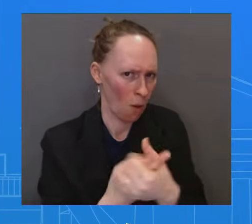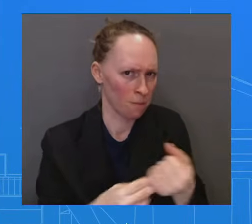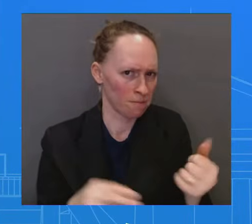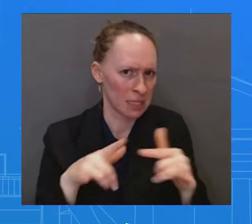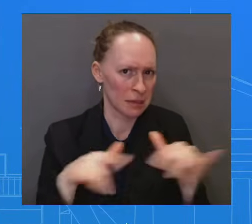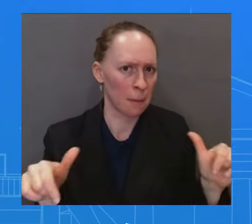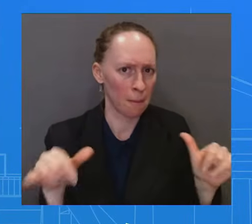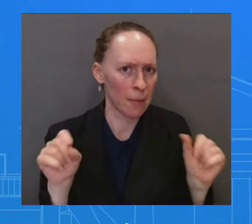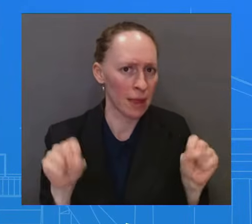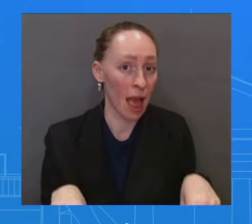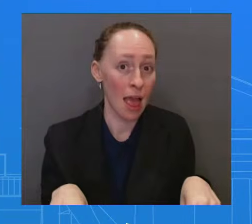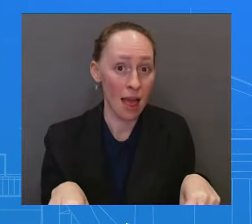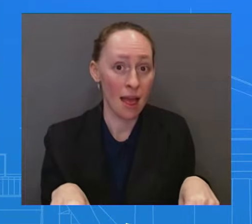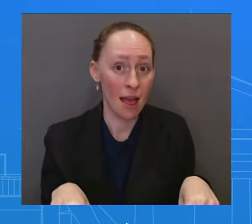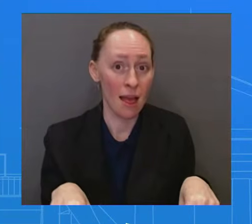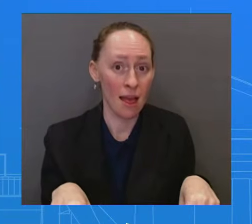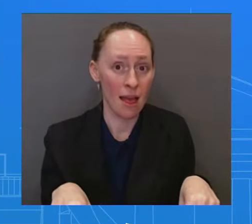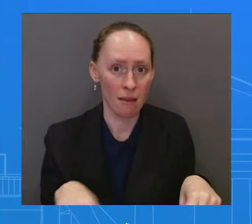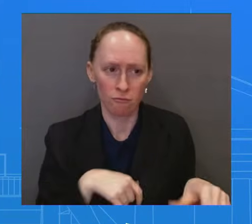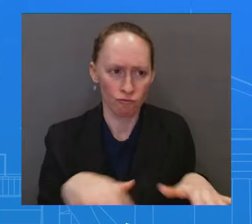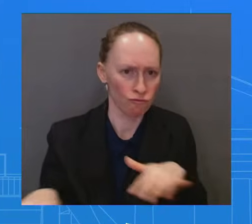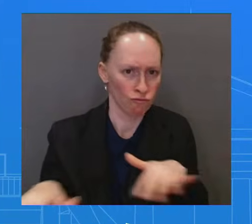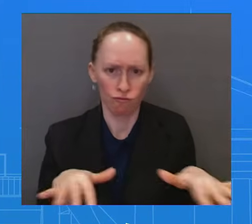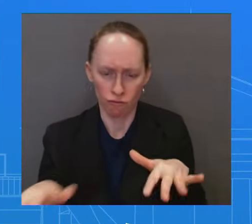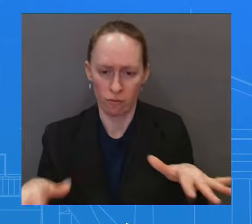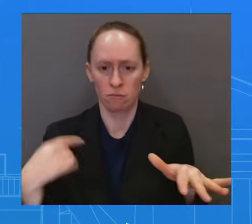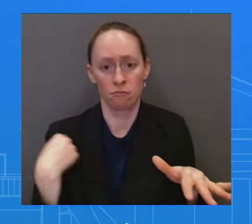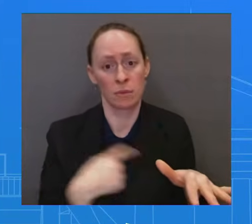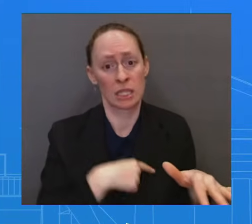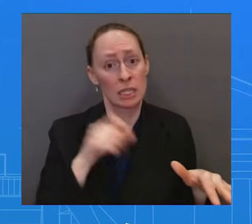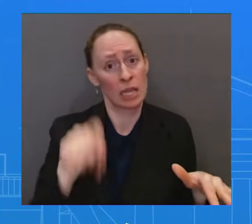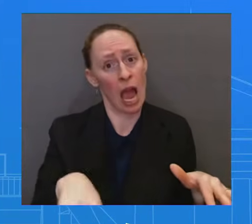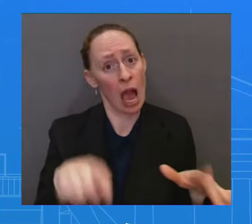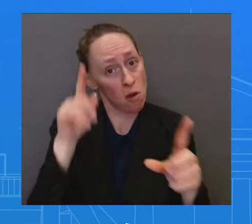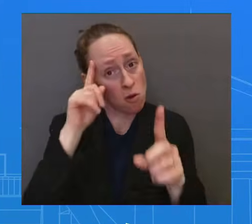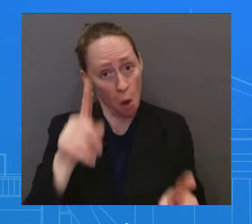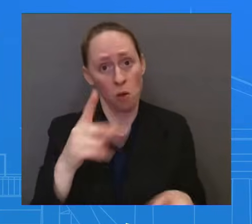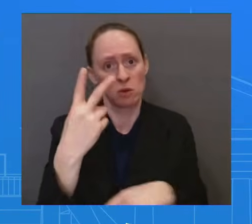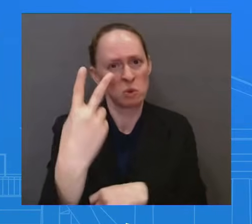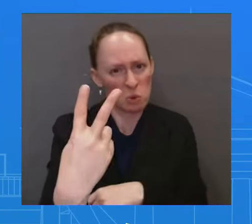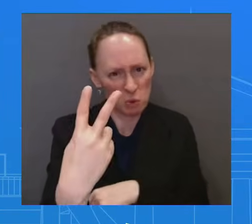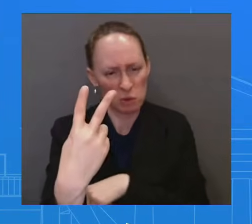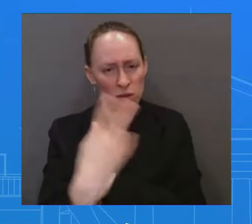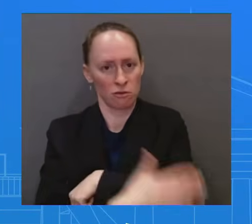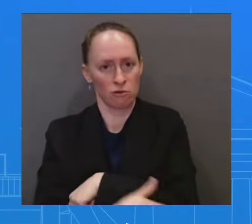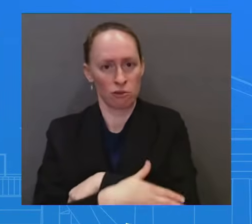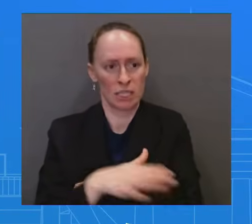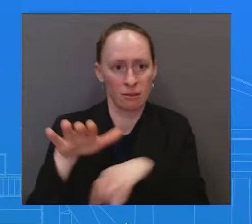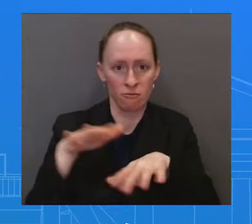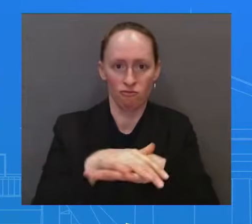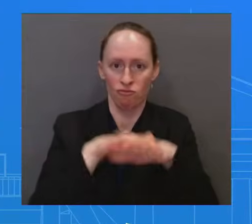Ms. Jean-Pierre: Go ahead, Josh. The Press: There's a report, John, that the -- that the U.S. and the EU are working together, looking whether seized Russian assets